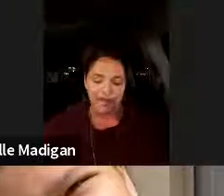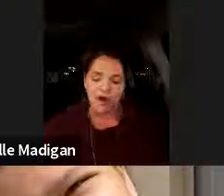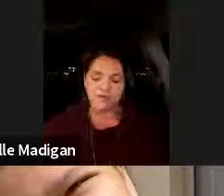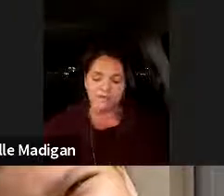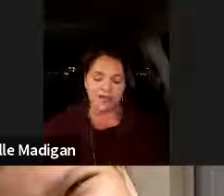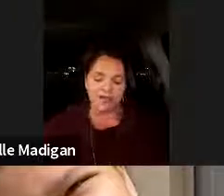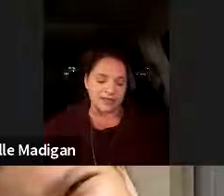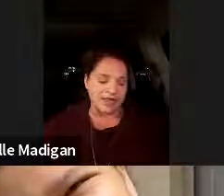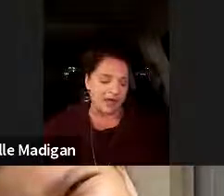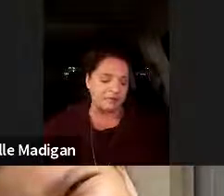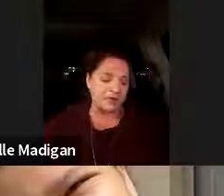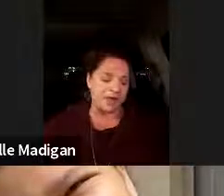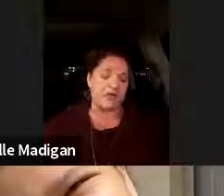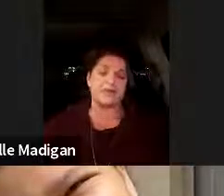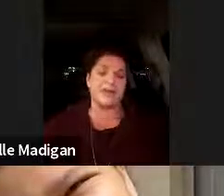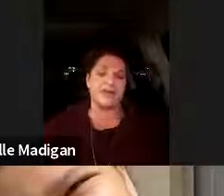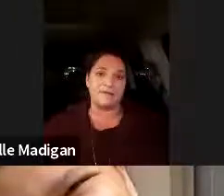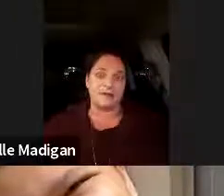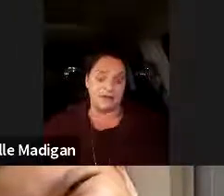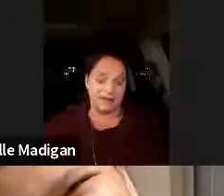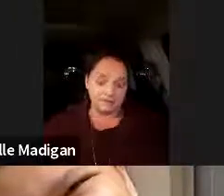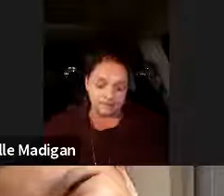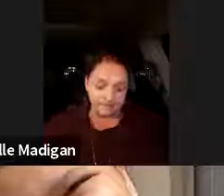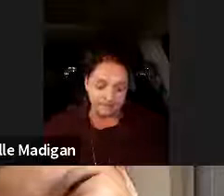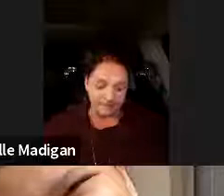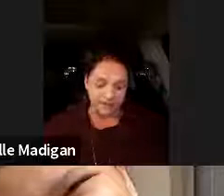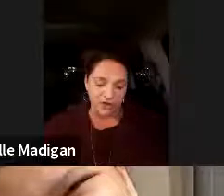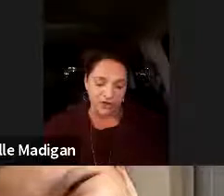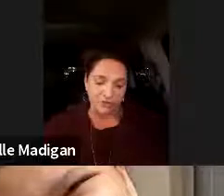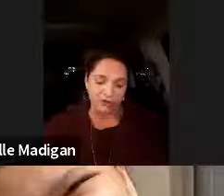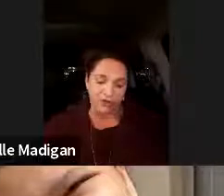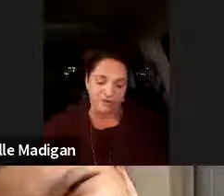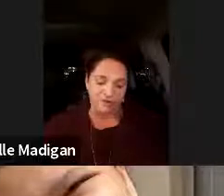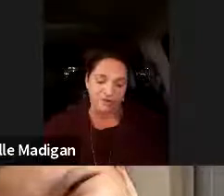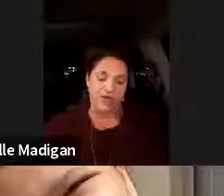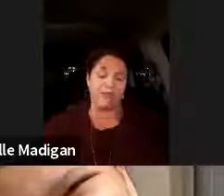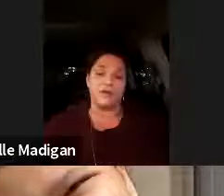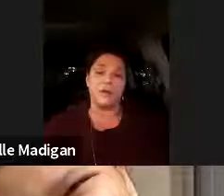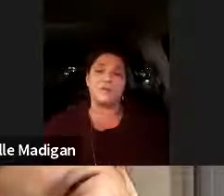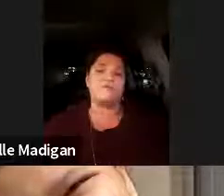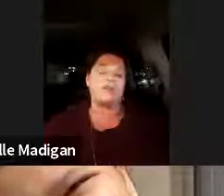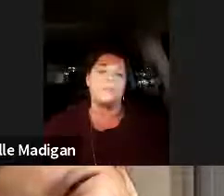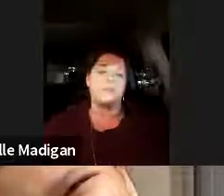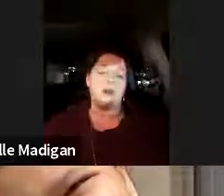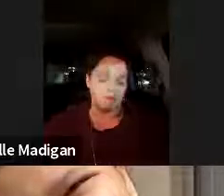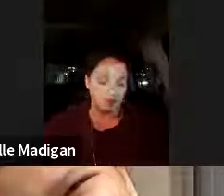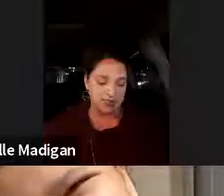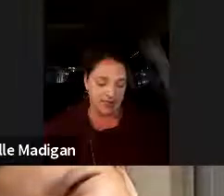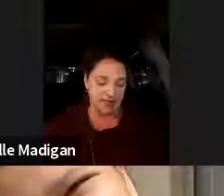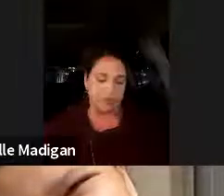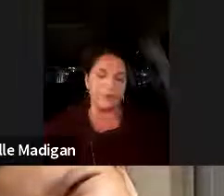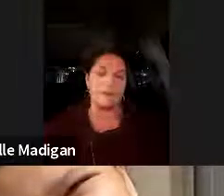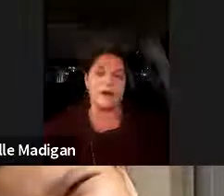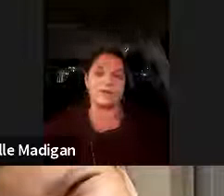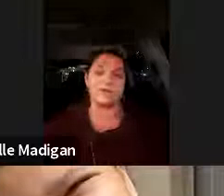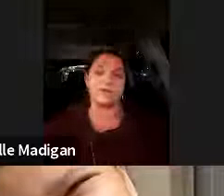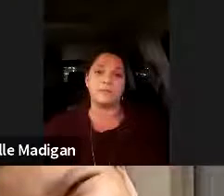Richelle Madigan: He honors are beginning to tire aborting all these kids indefinitely they're trying more and more families away with no safety net, but are grossly inadequate wraparound system.